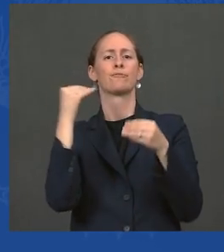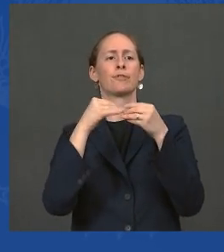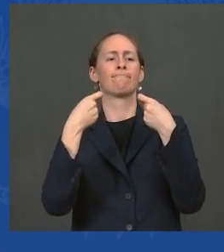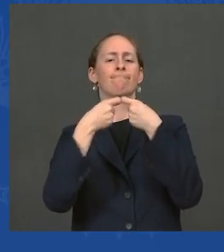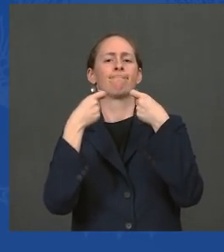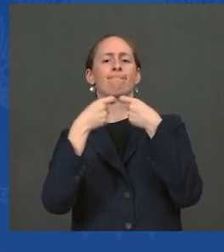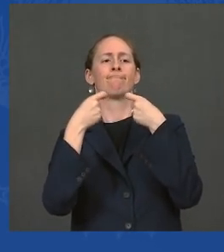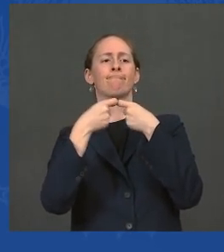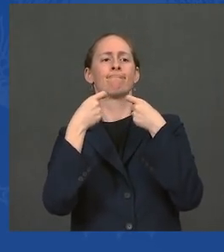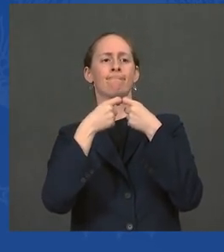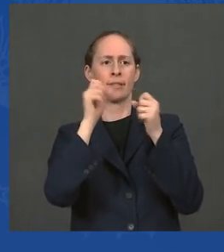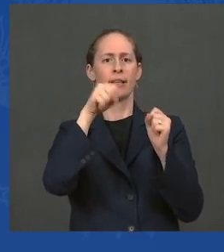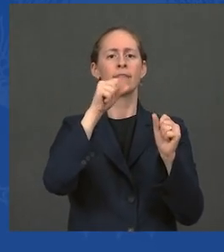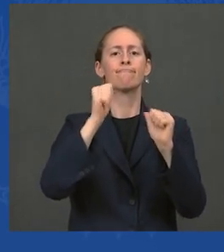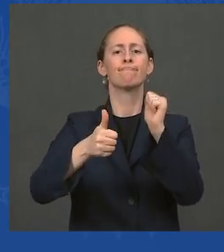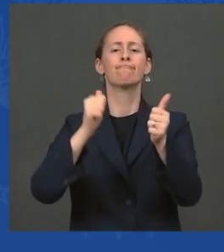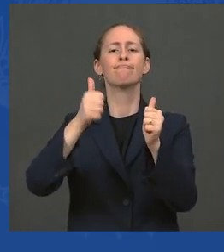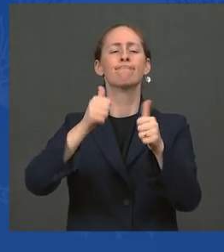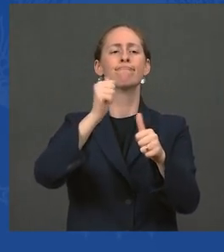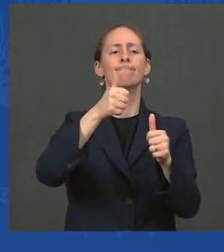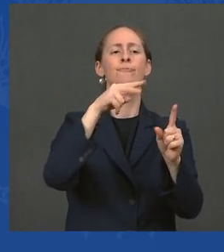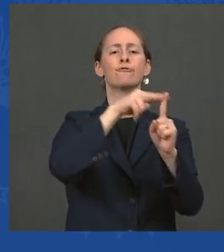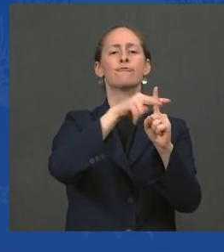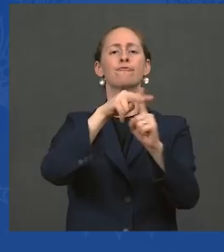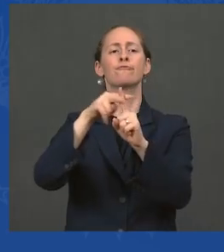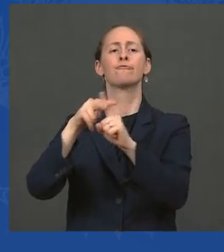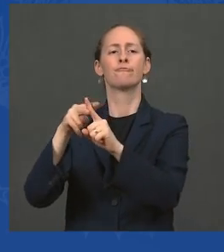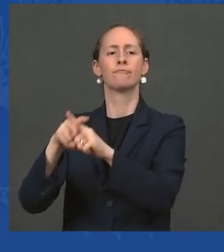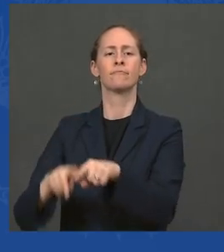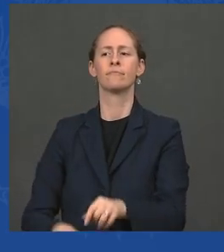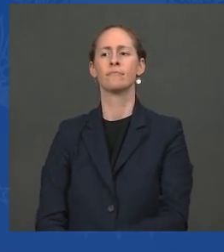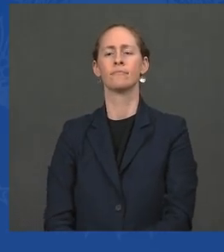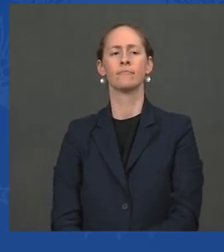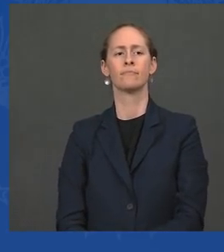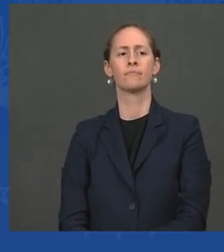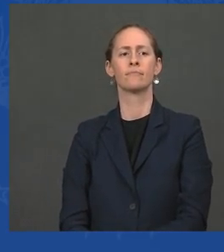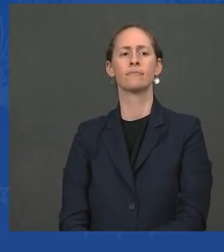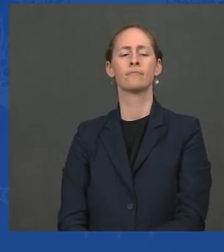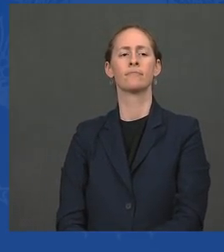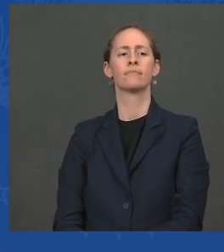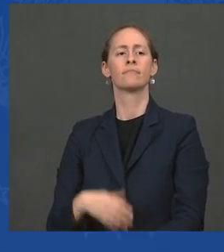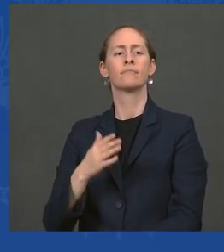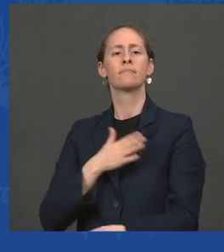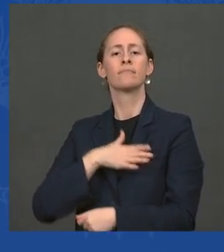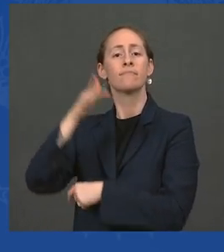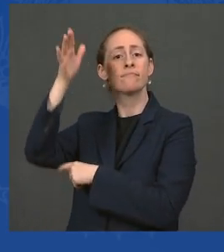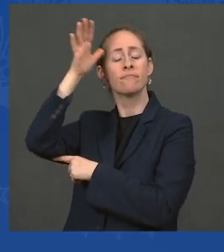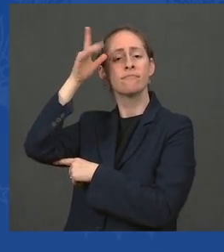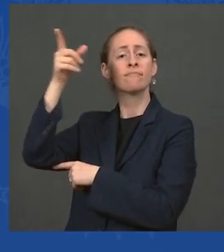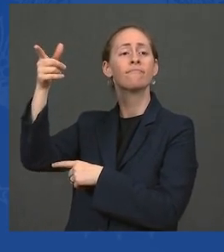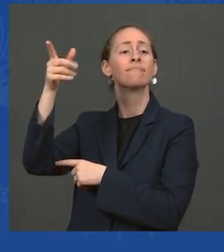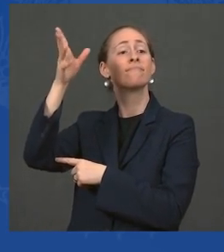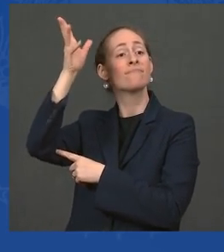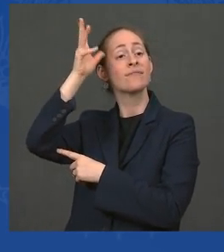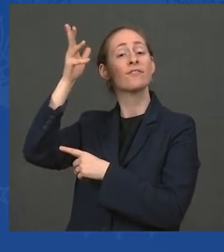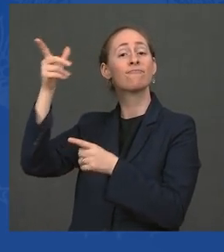The way my Grandpop got up here -- my Grandpop Biden, who died at Mercy Hospital of an aneurysm when he was 46 years old,